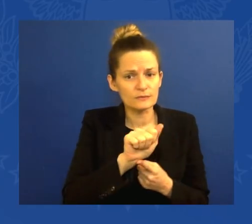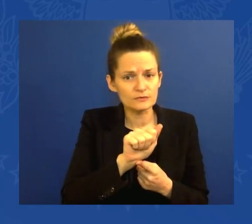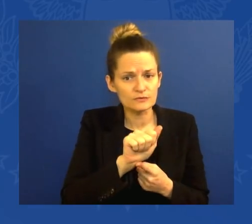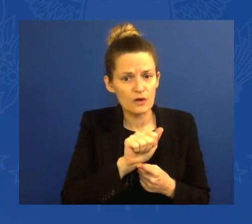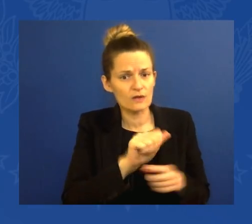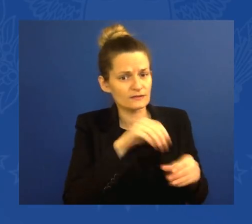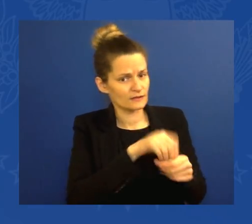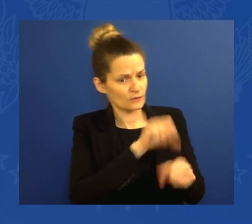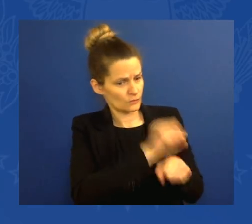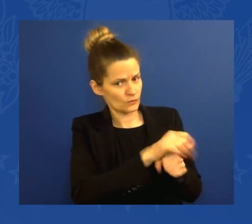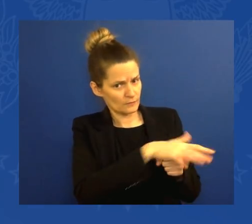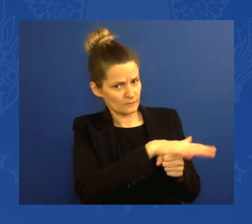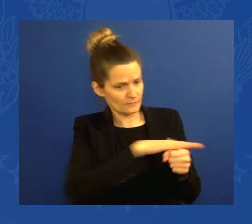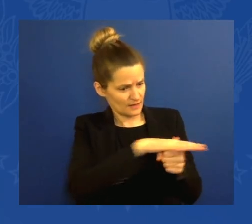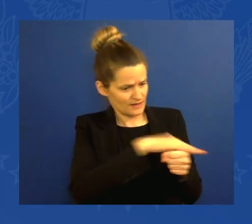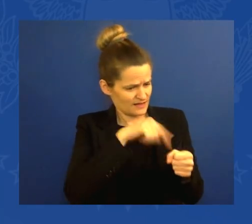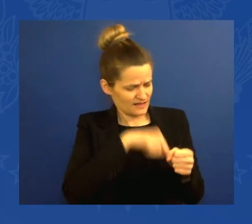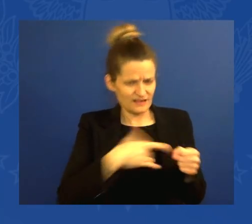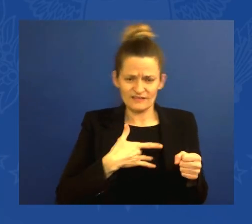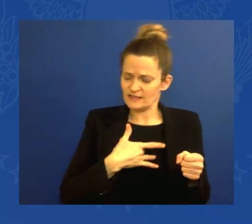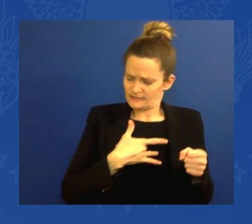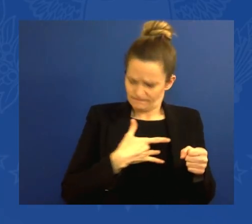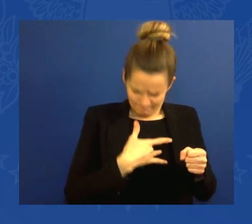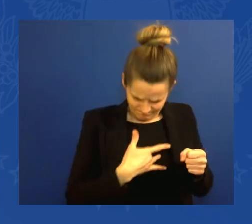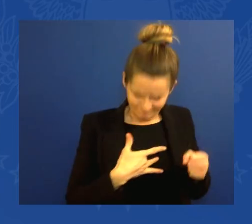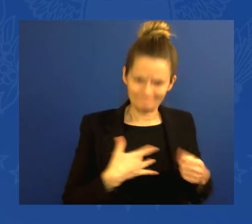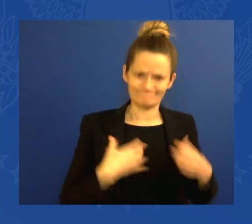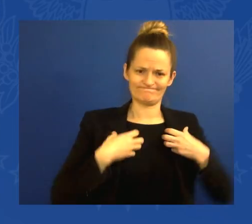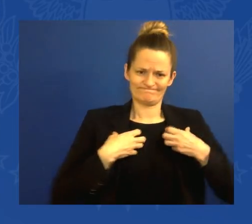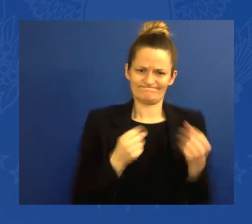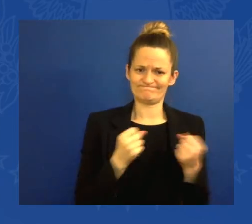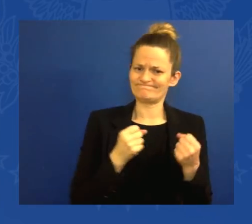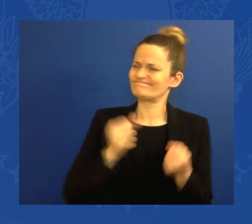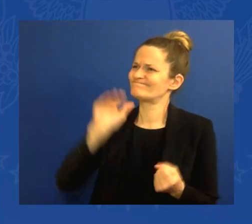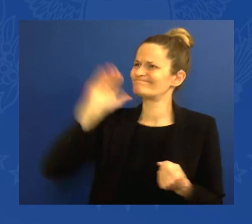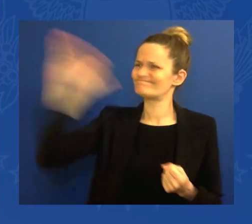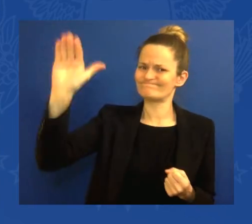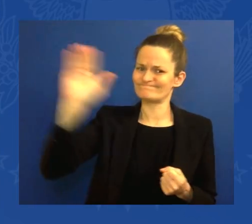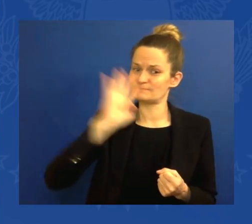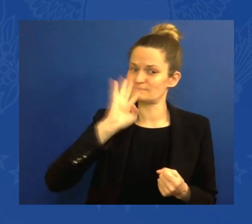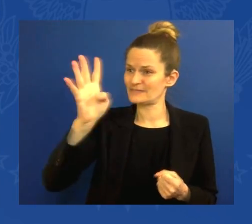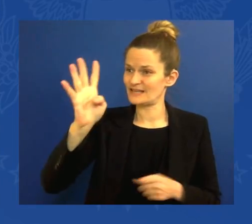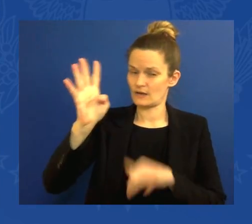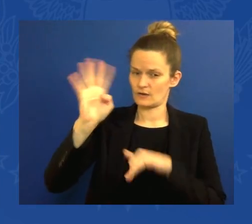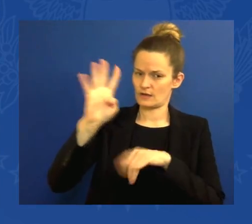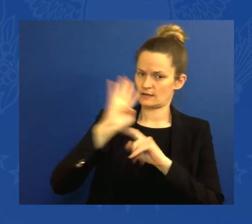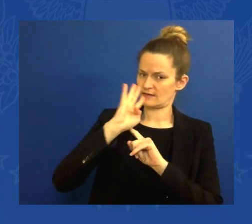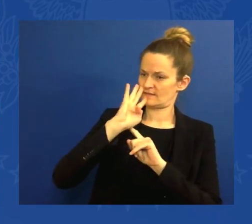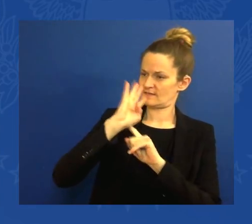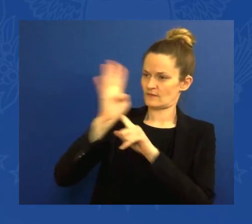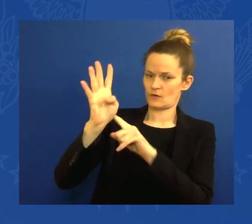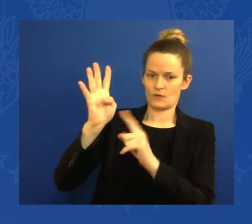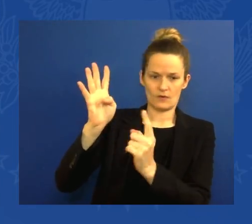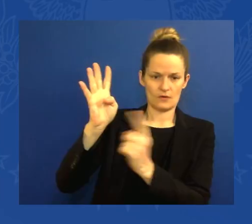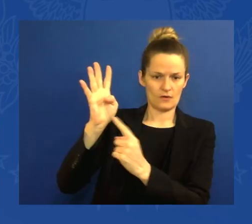they found out the reporting harassment behavior triggered a part of an employment contract. They had never seen, they didn't know existed